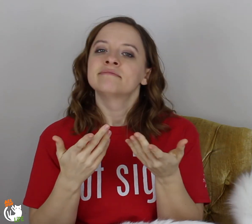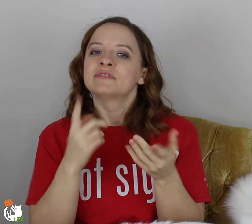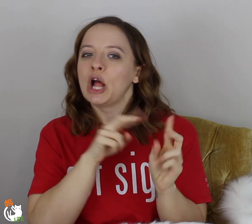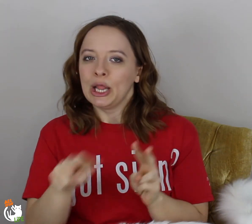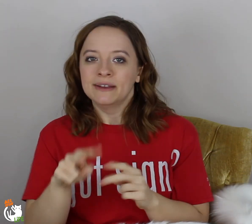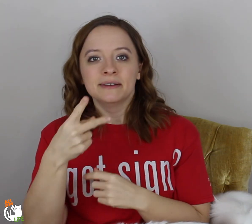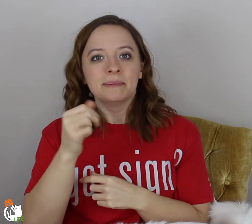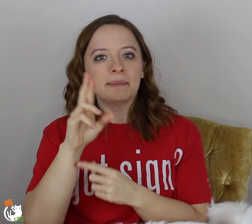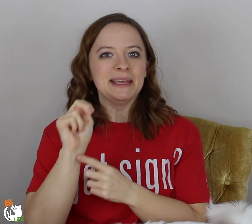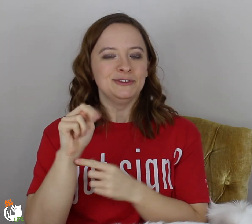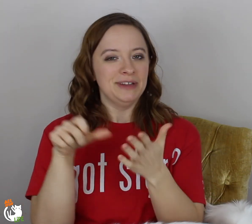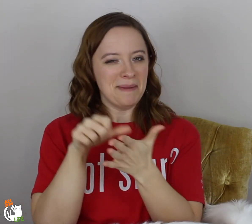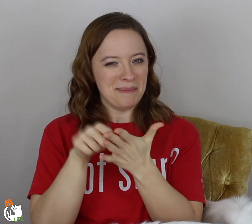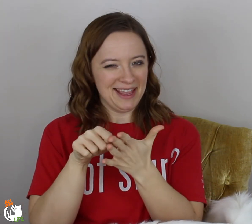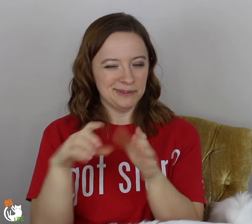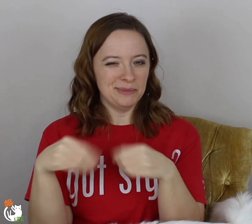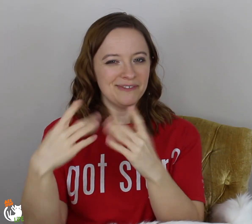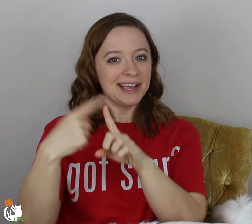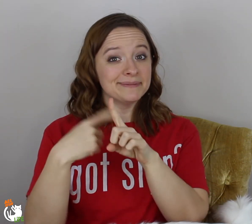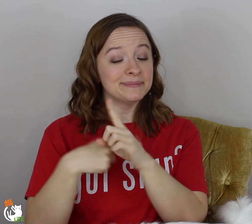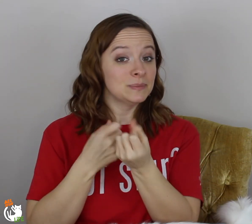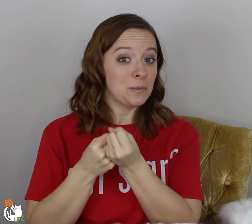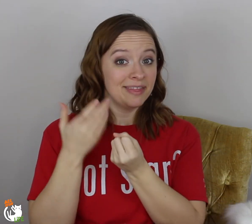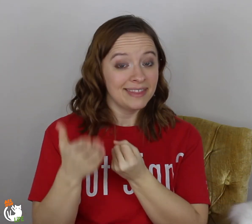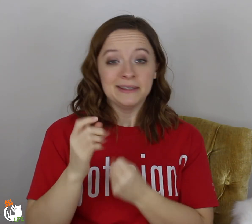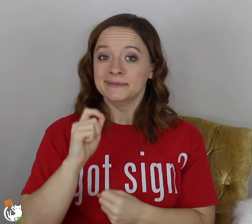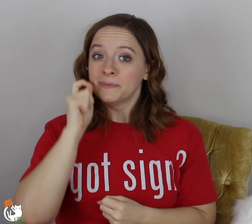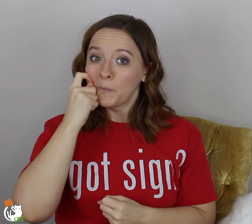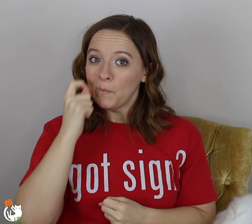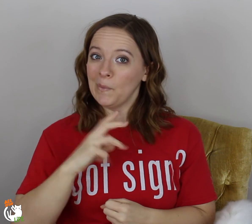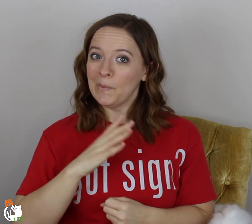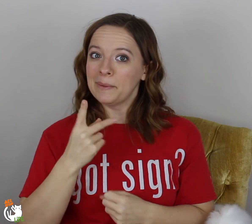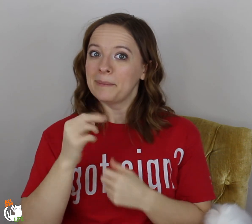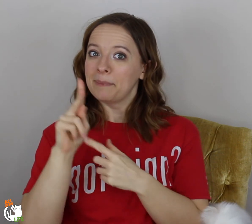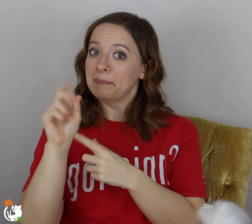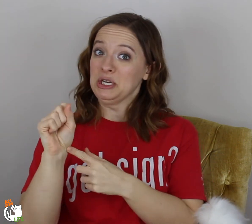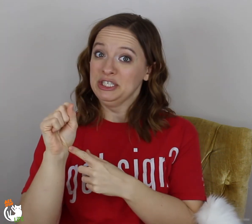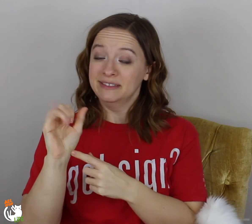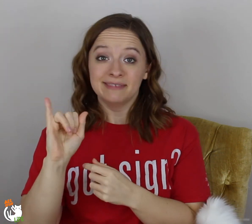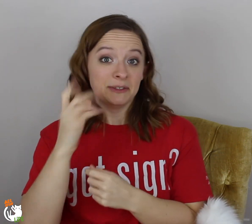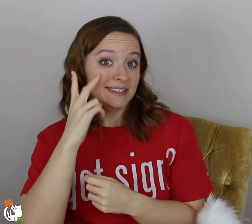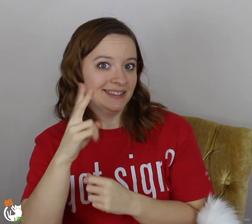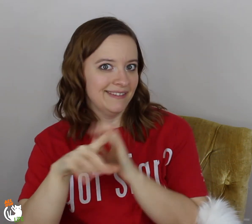you can take a look at our Patreon page and provide a monthly donation there. We have some really cool perks on there.